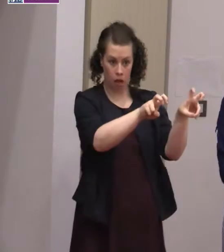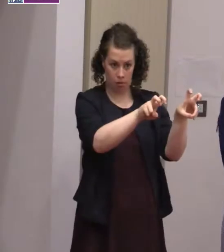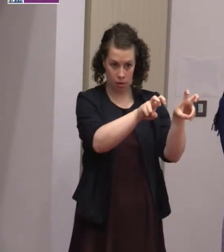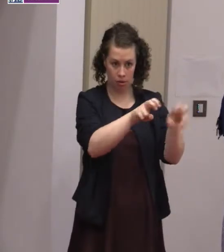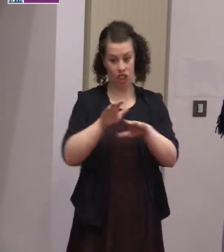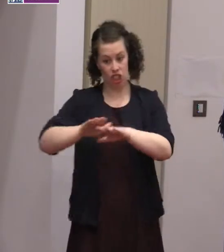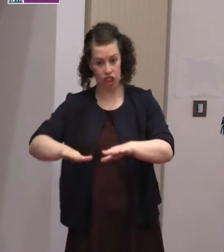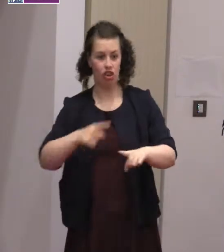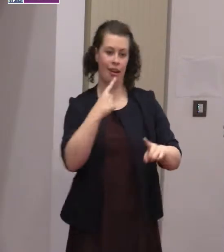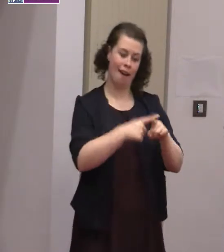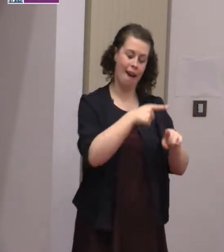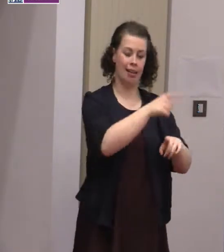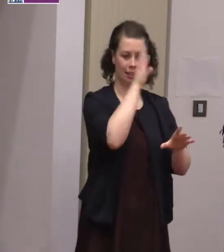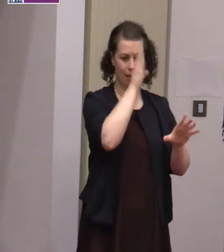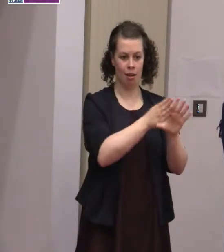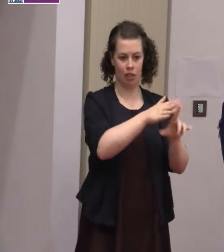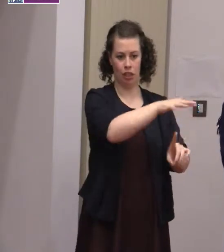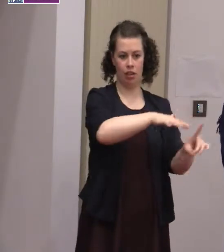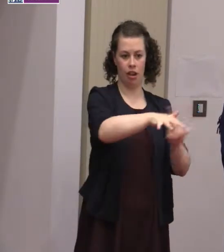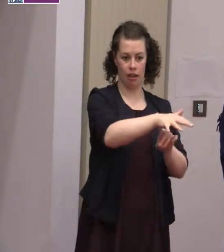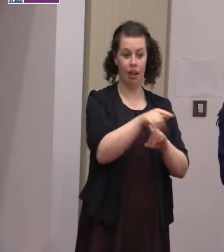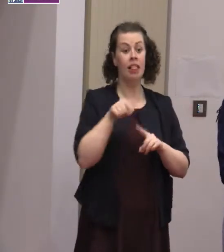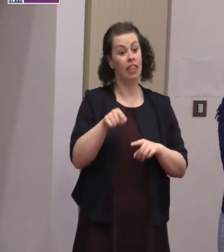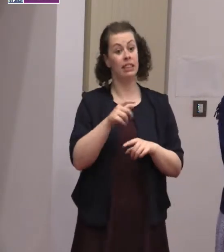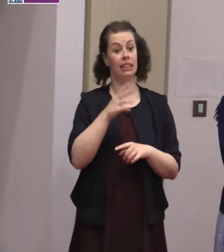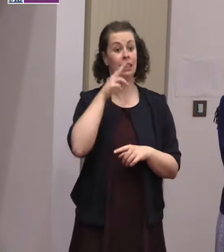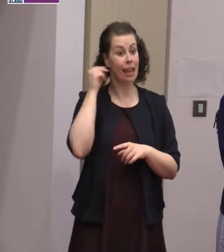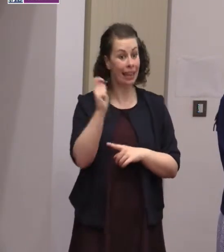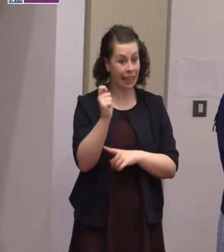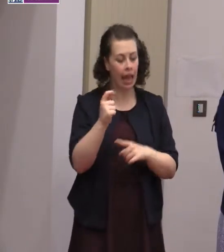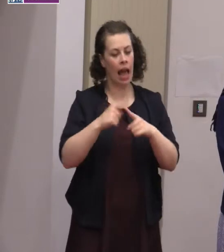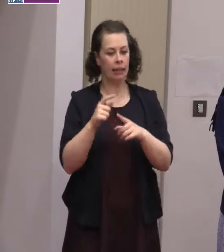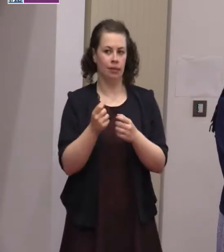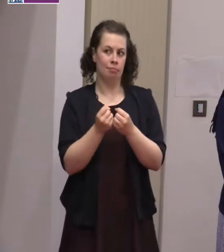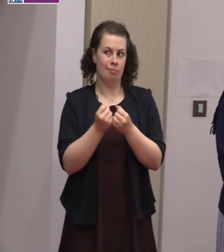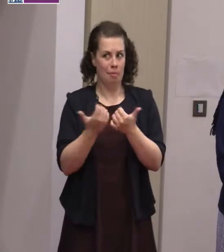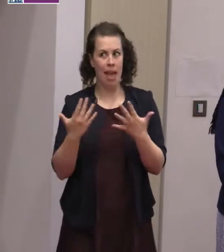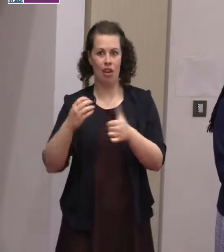This is true for Kenya and other African countries as well.